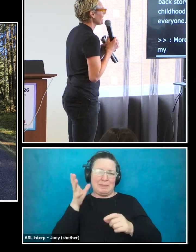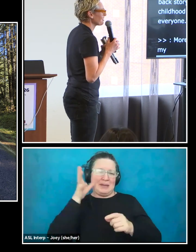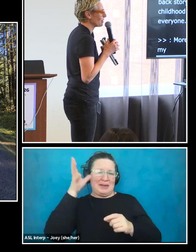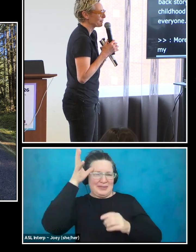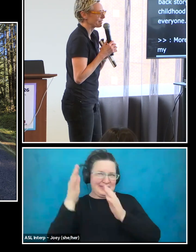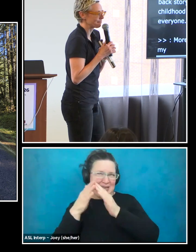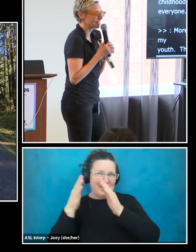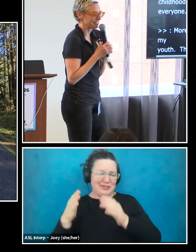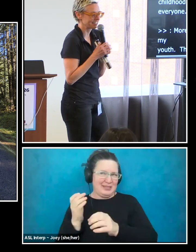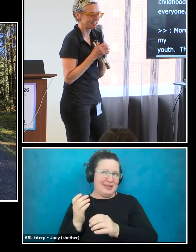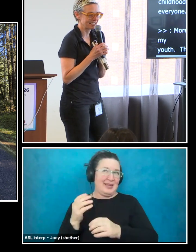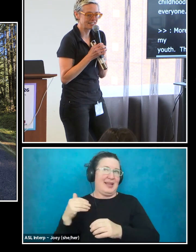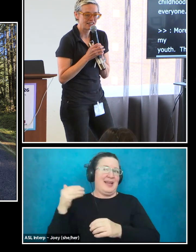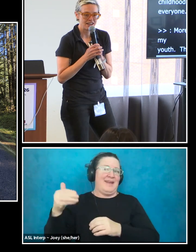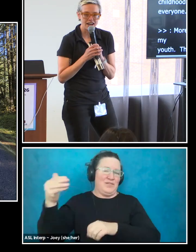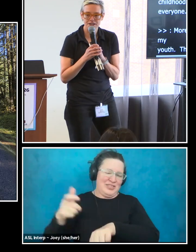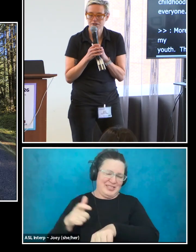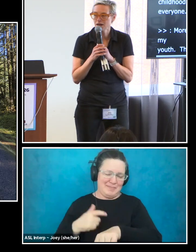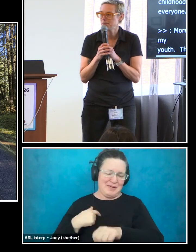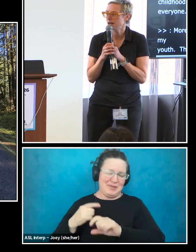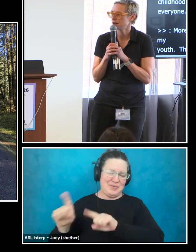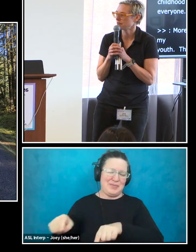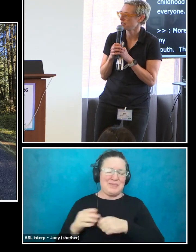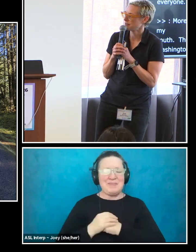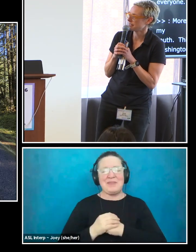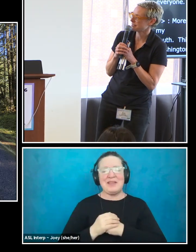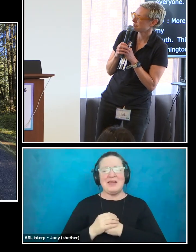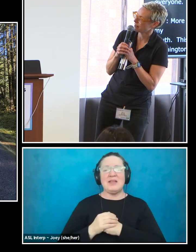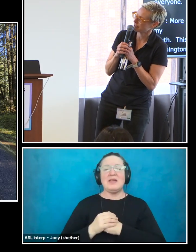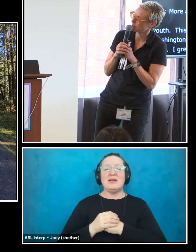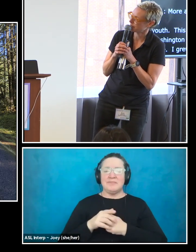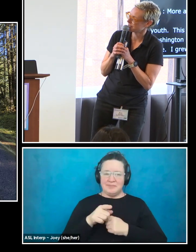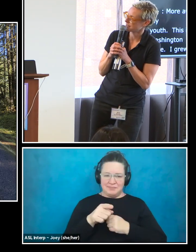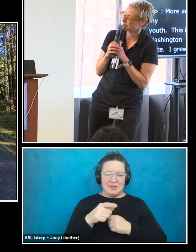I grew up in in Washington State. I grew up on a road. This is the road I grew up on. This is the